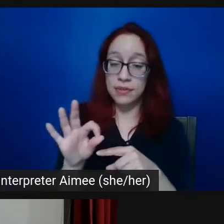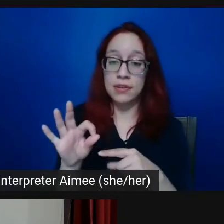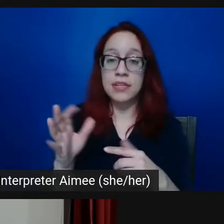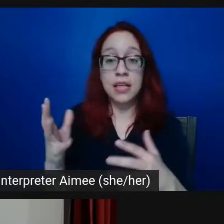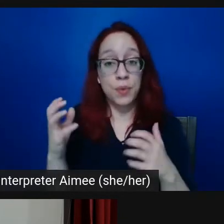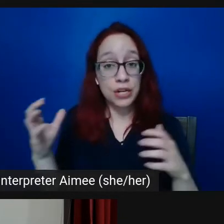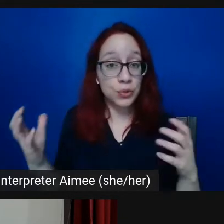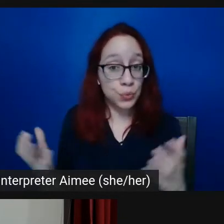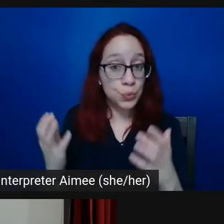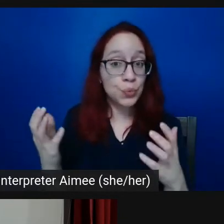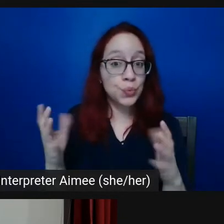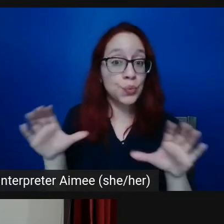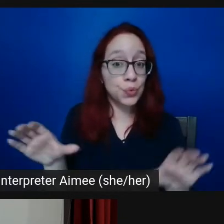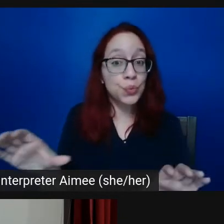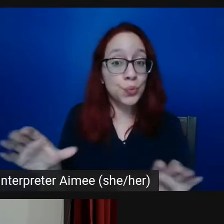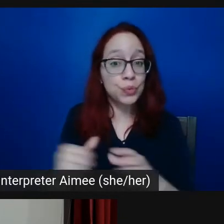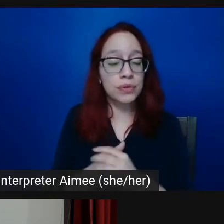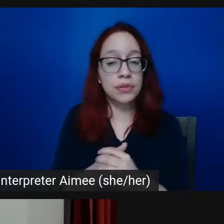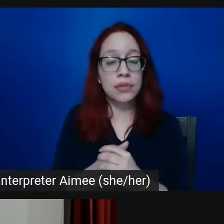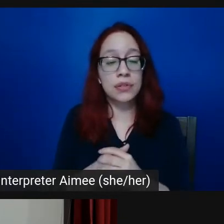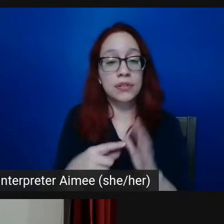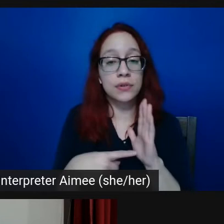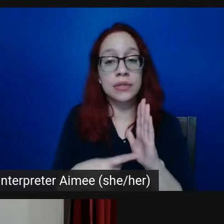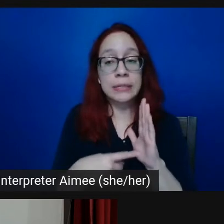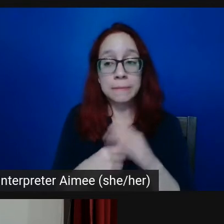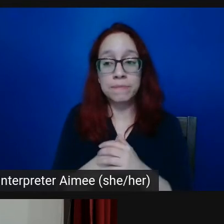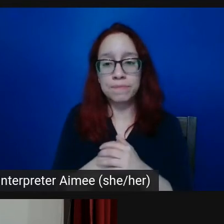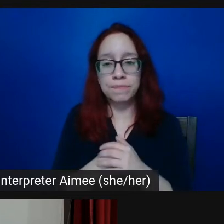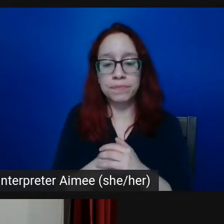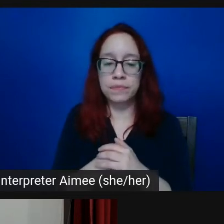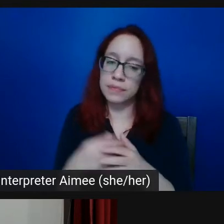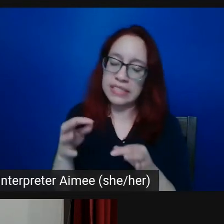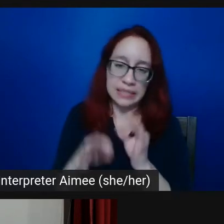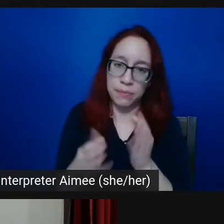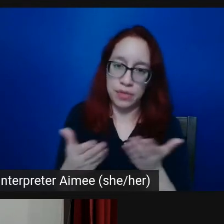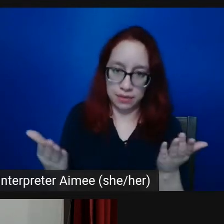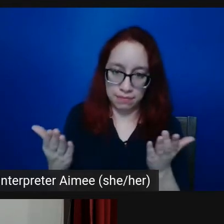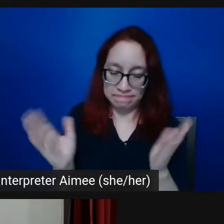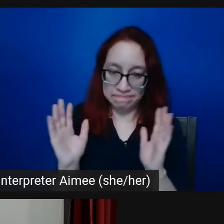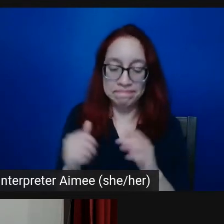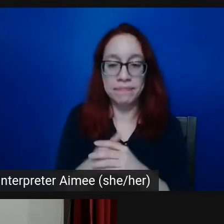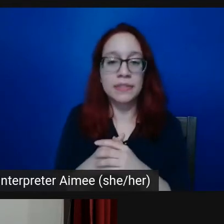For example, obviously, the simple stuff having a data table